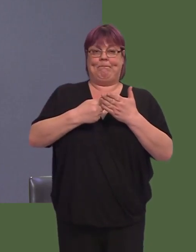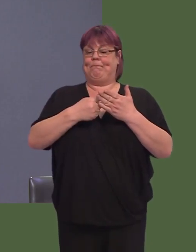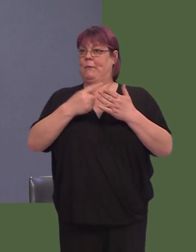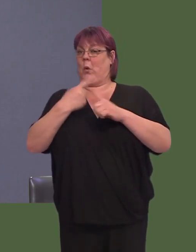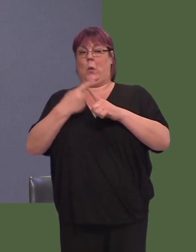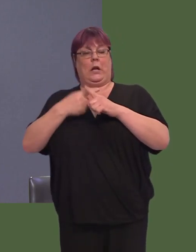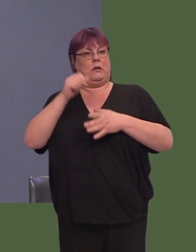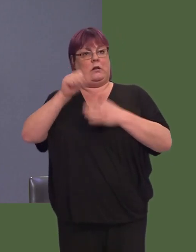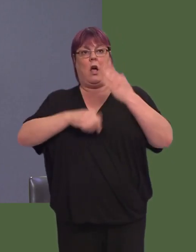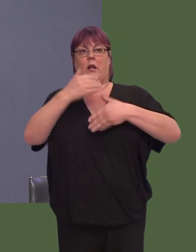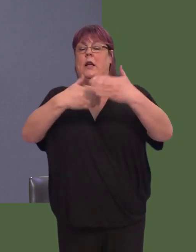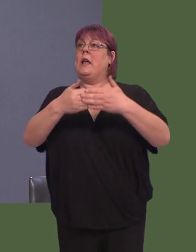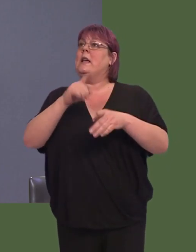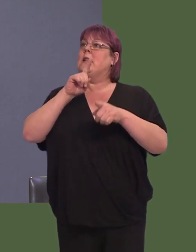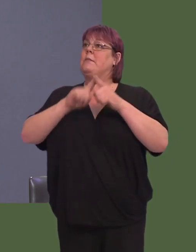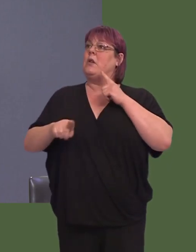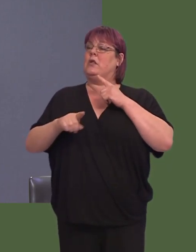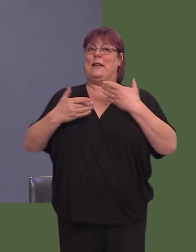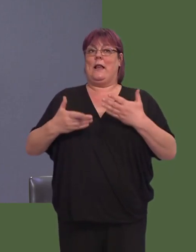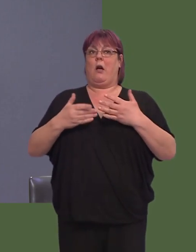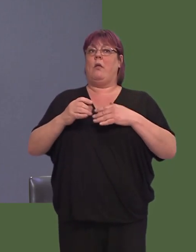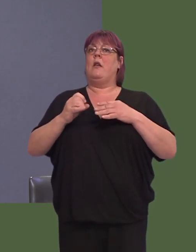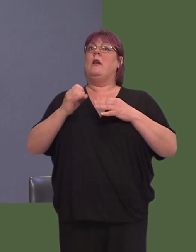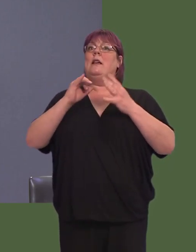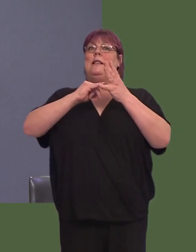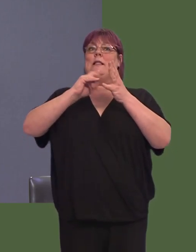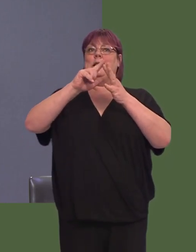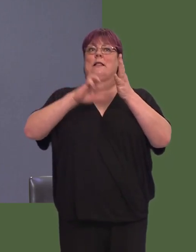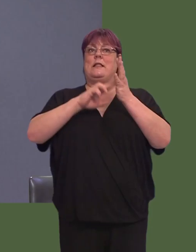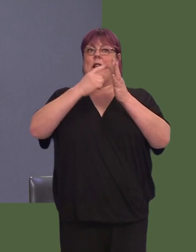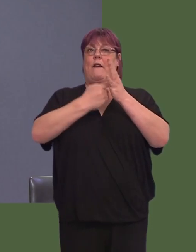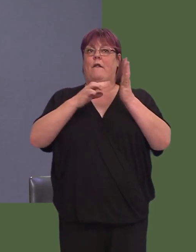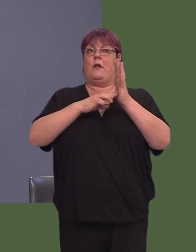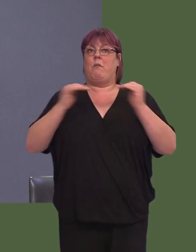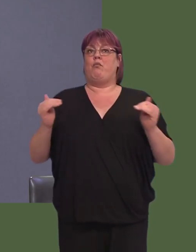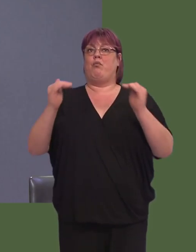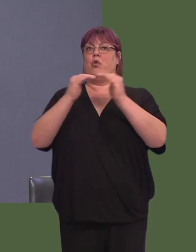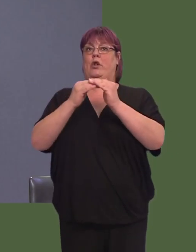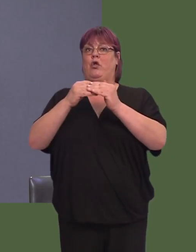with the removal of the Severn tolls, which will increase traffic and congestion on that part of the road?